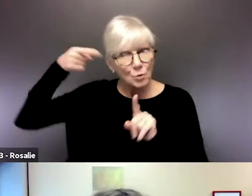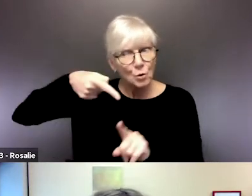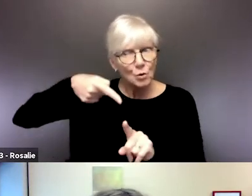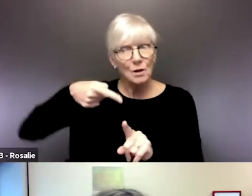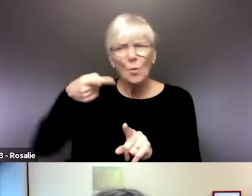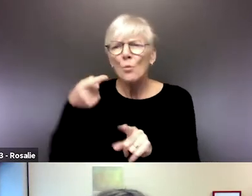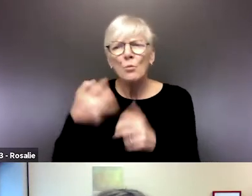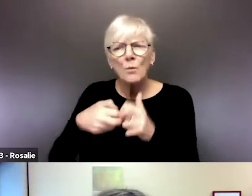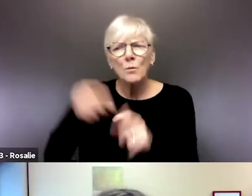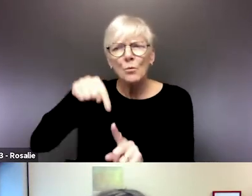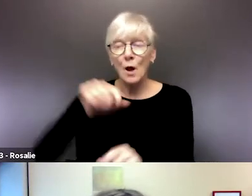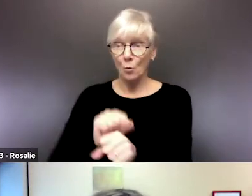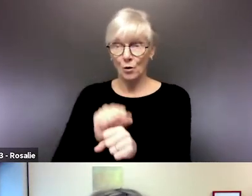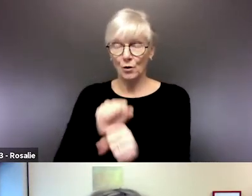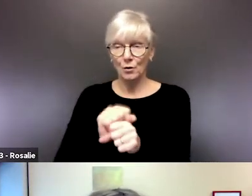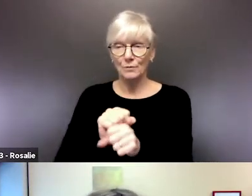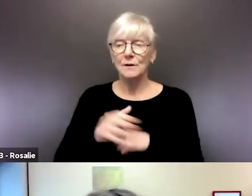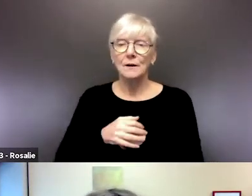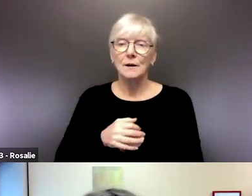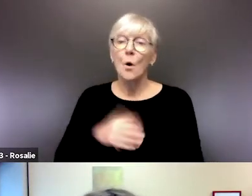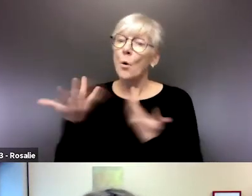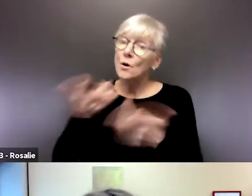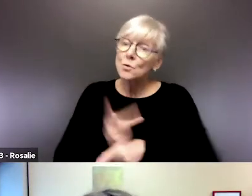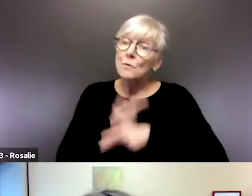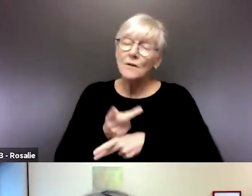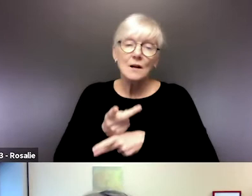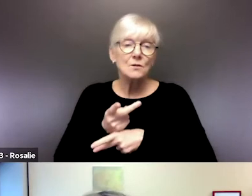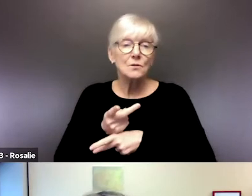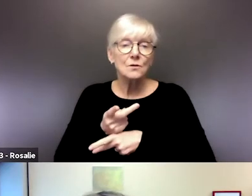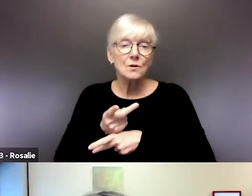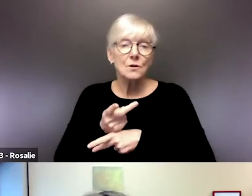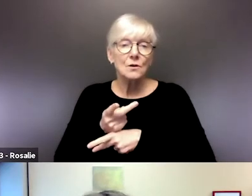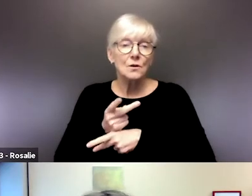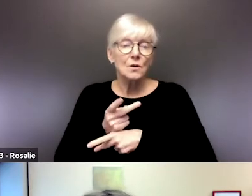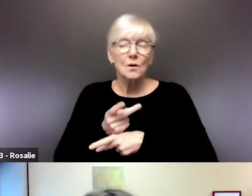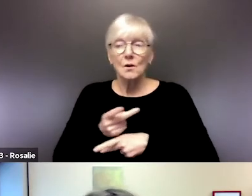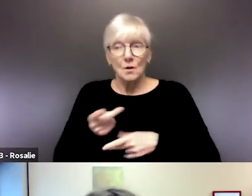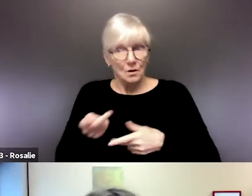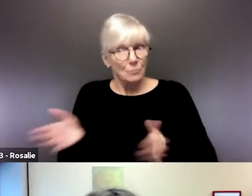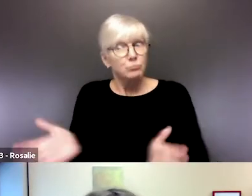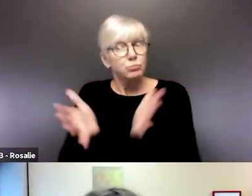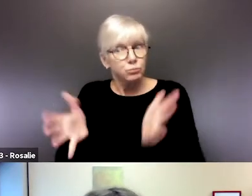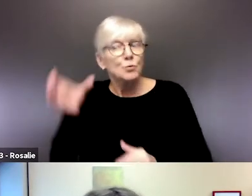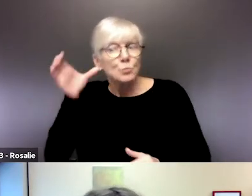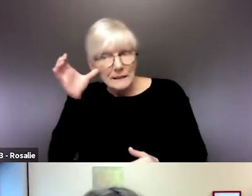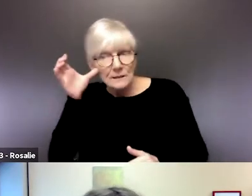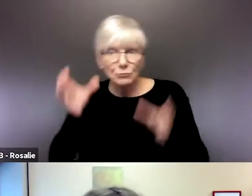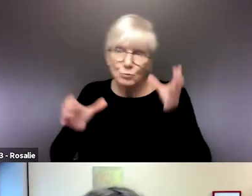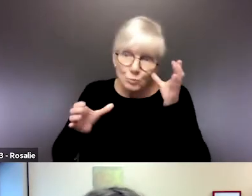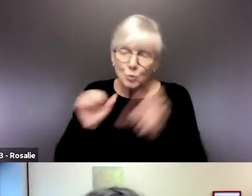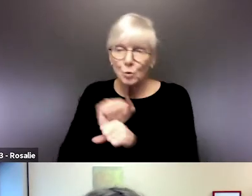Or supervisors were asked to listen to the workers to help them by improving the work organization.